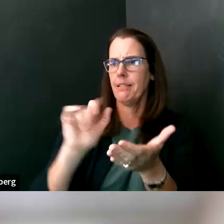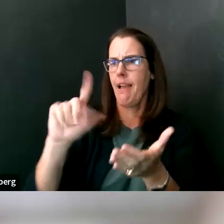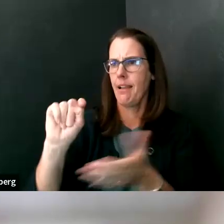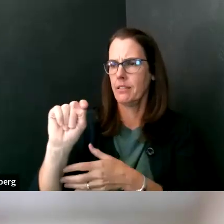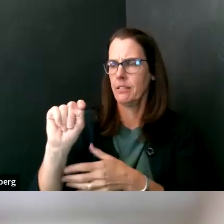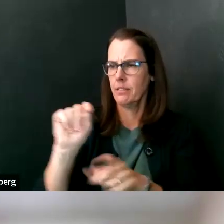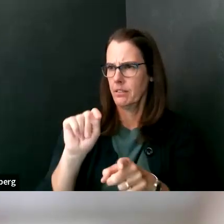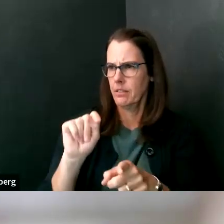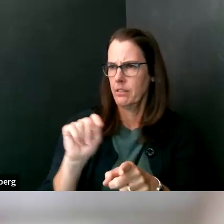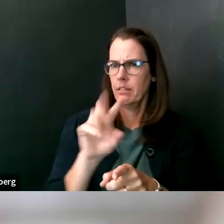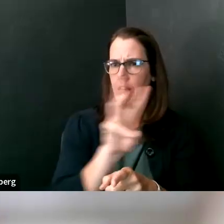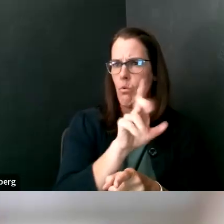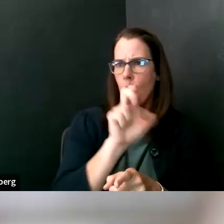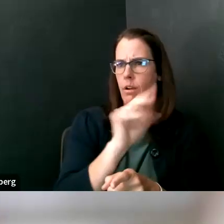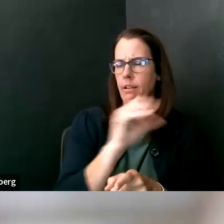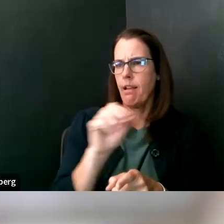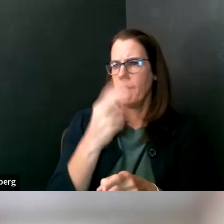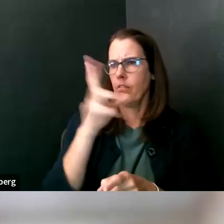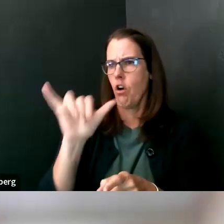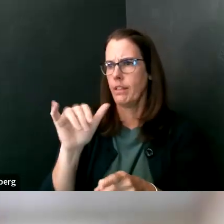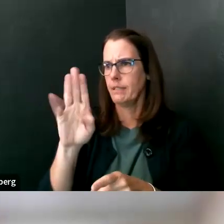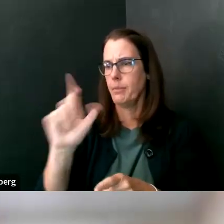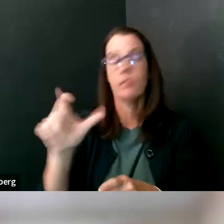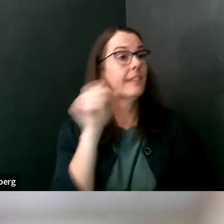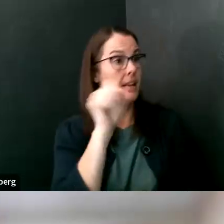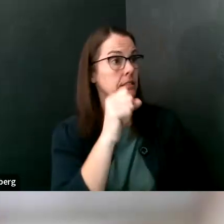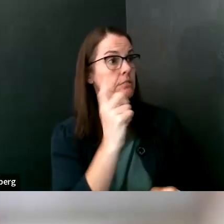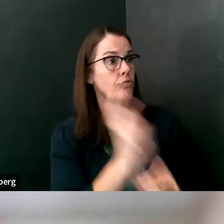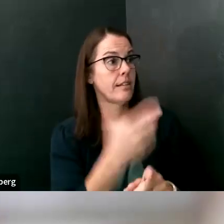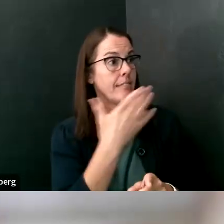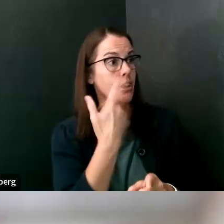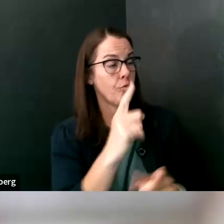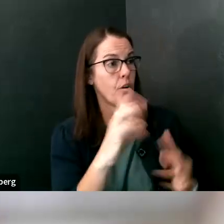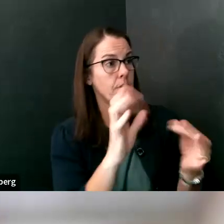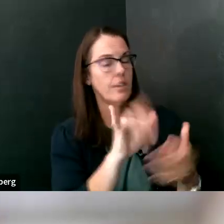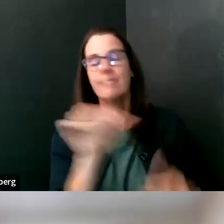Warren and Holly have a bill on that. Yes, it is actually. Thank you. Those two. Yes. Yeah, we are